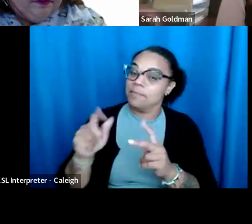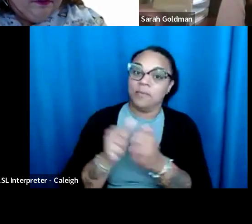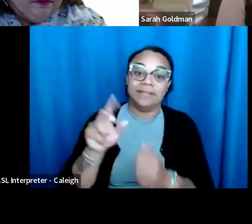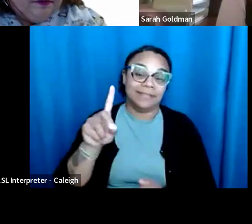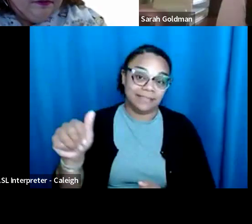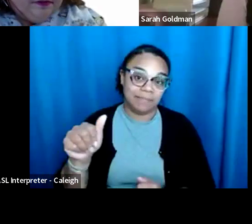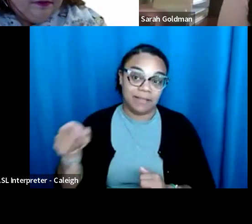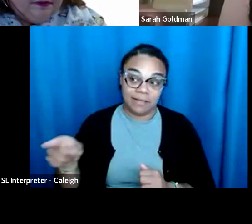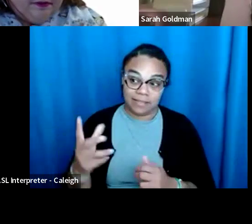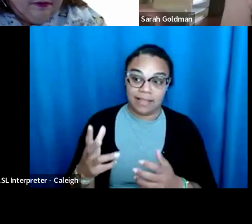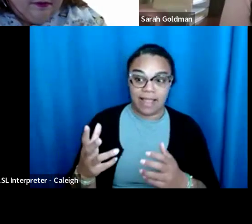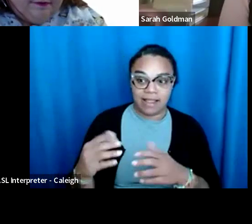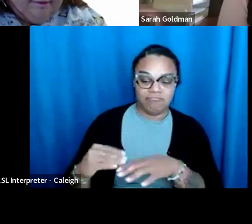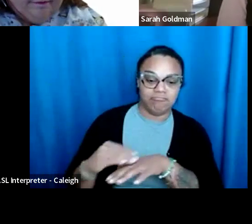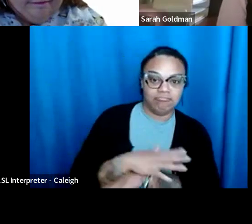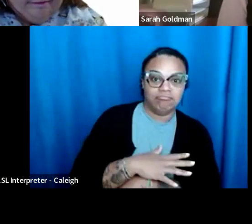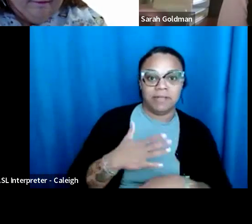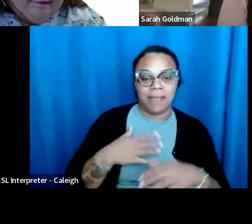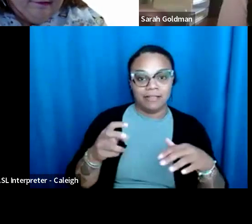in your journey of self-discovery? Yes.